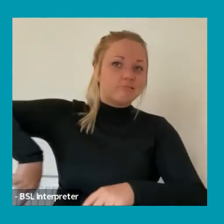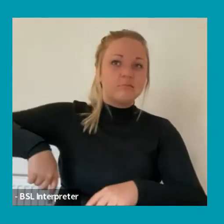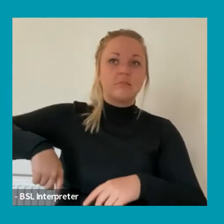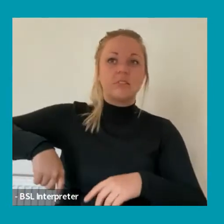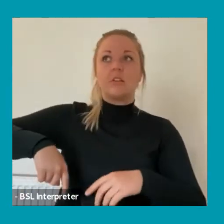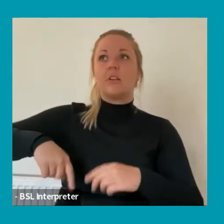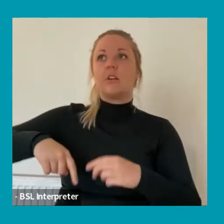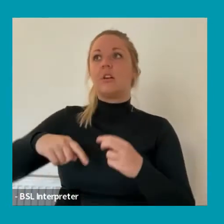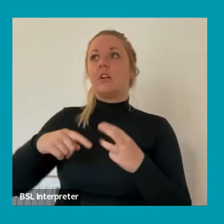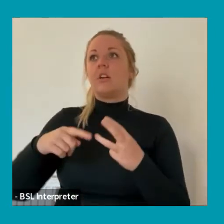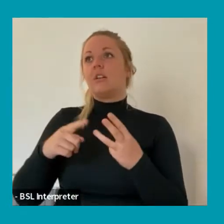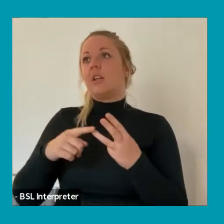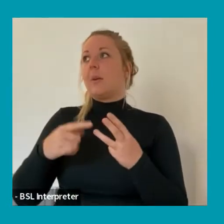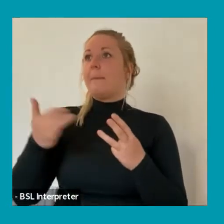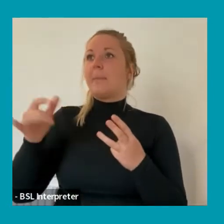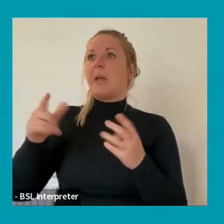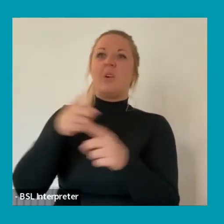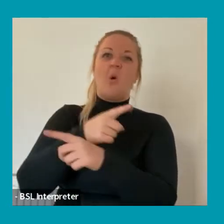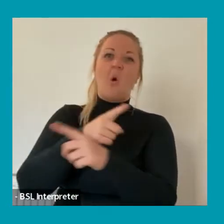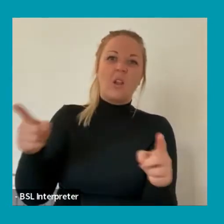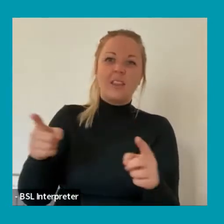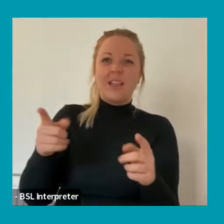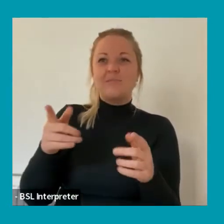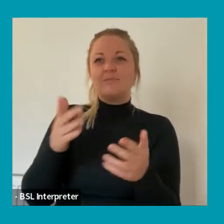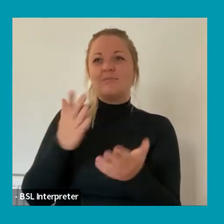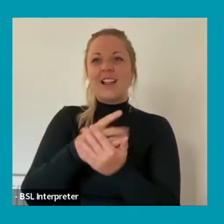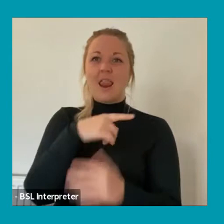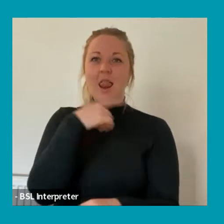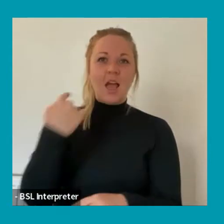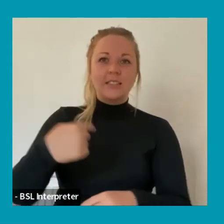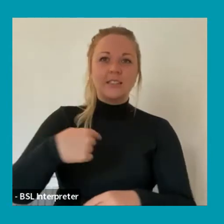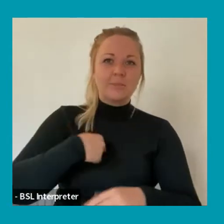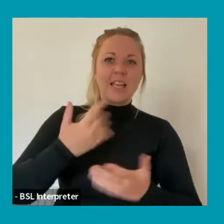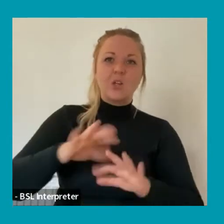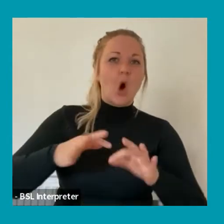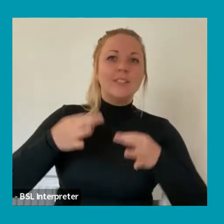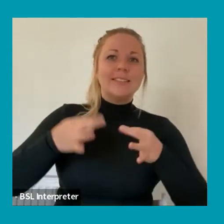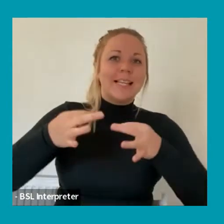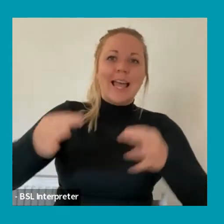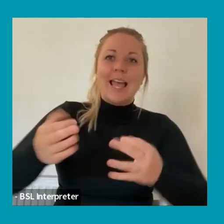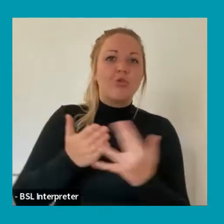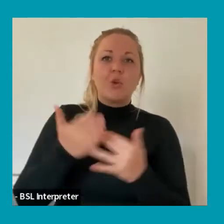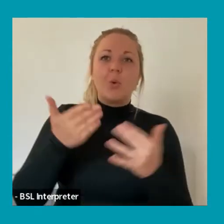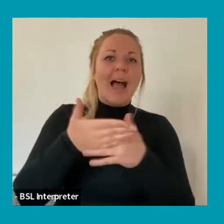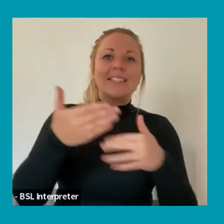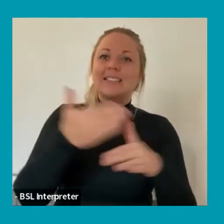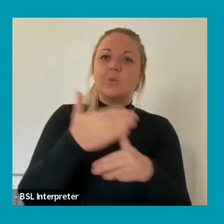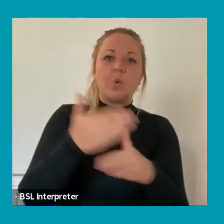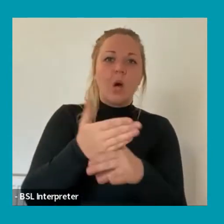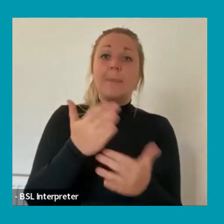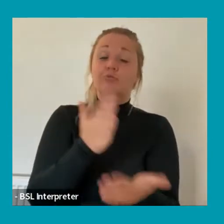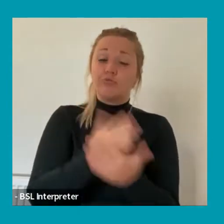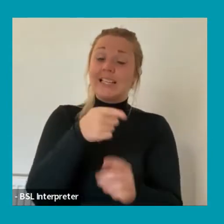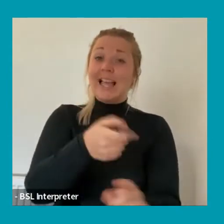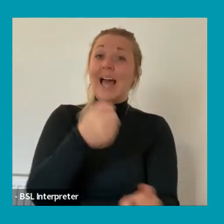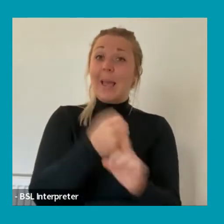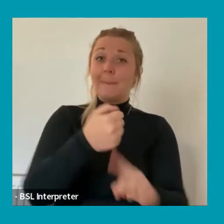It is-- So there's lots of impact of not having the chair and the leg rest in place.